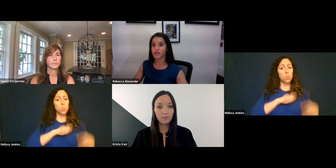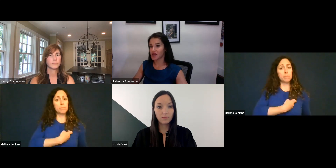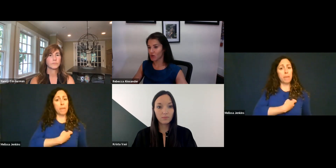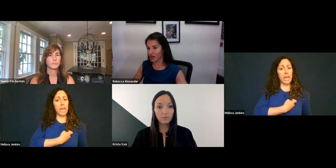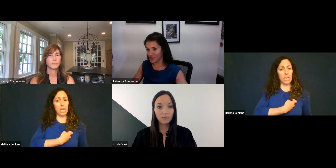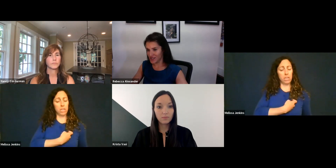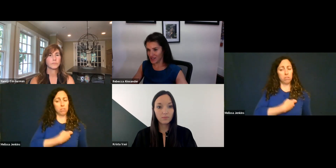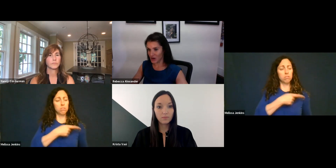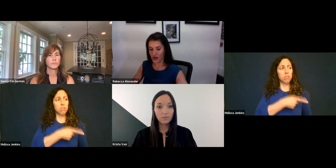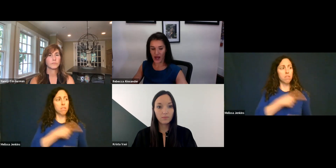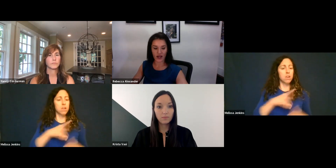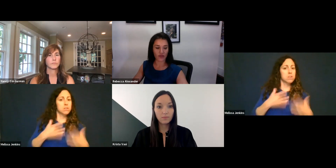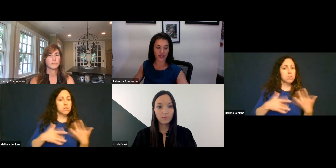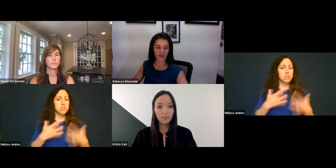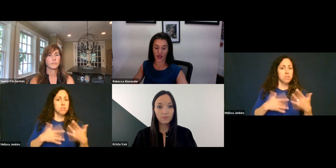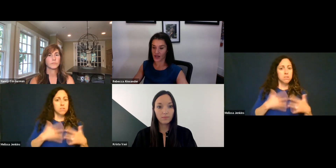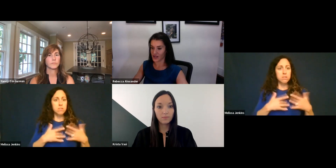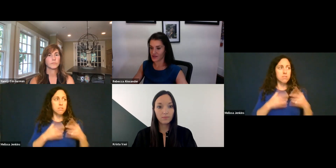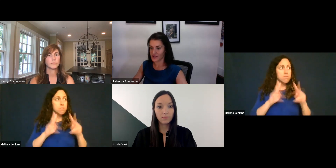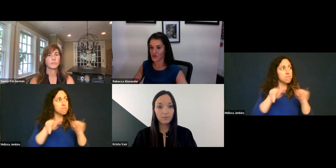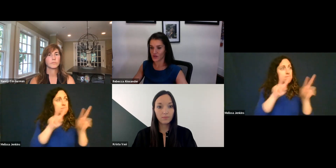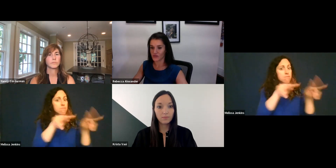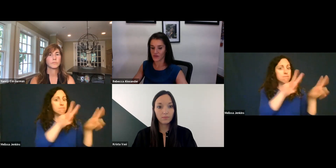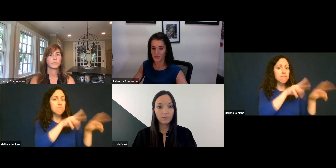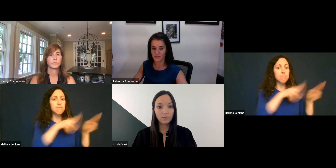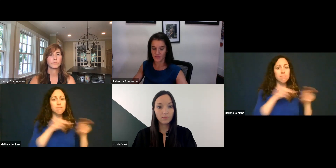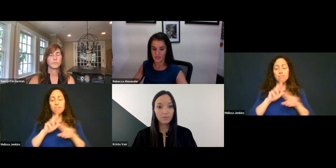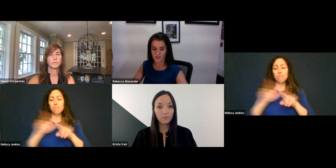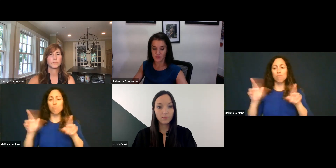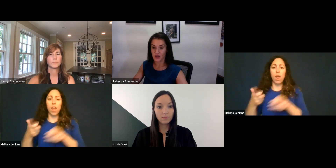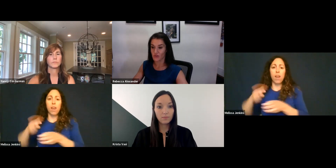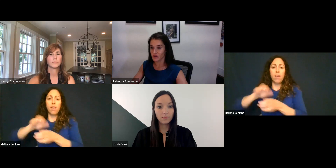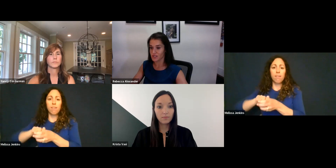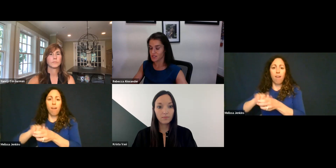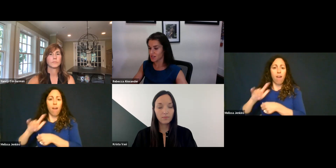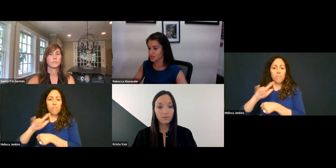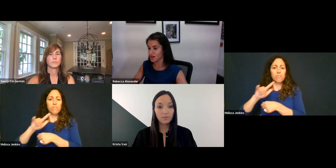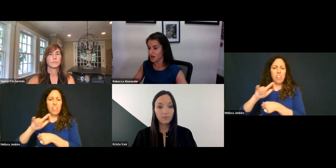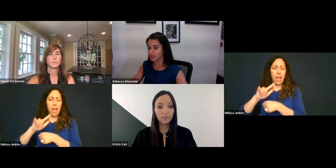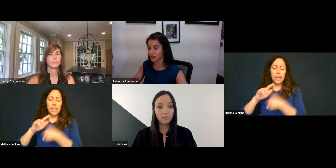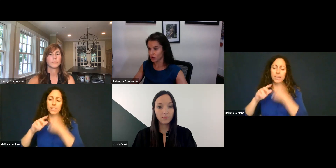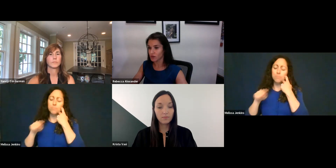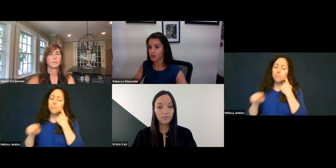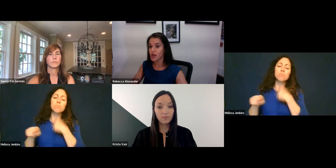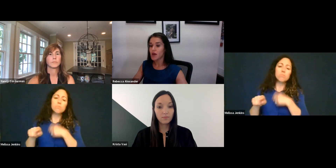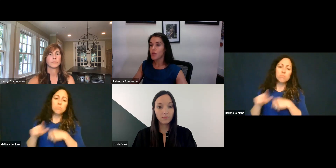they were going to see. They were getting on this flight, and this is sort of-- this is figurative, it's not literal.